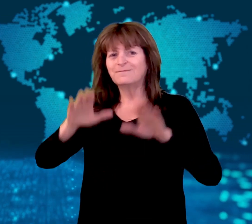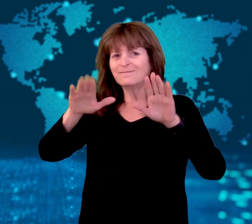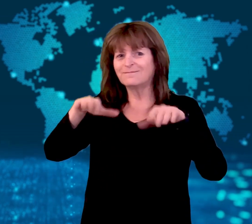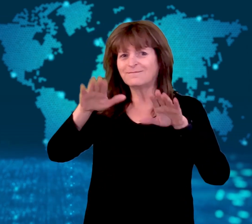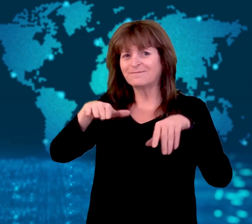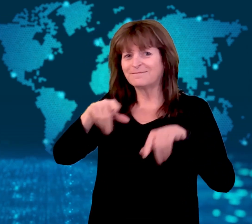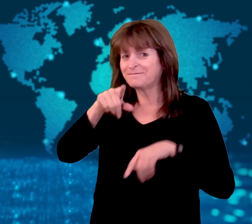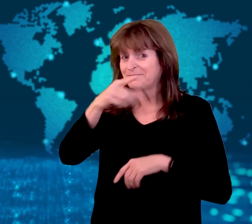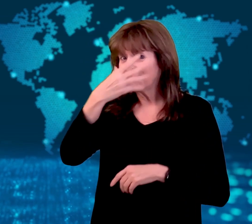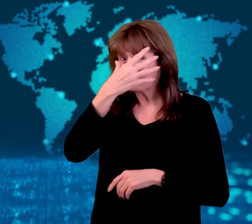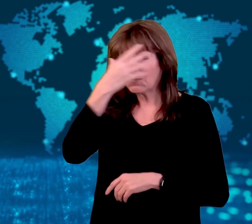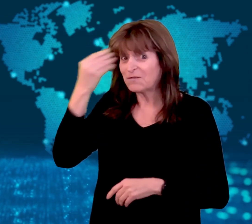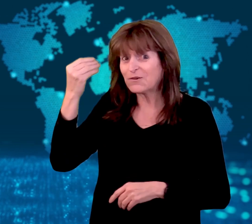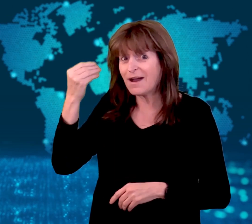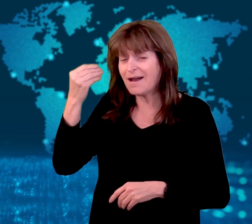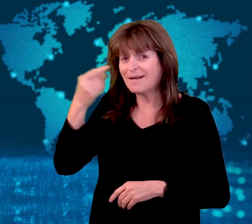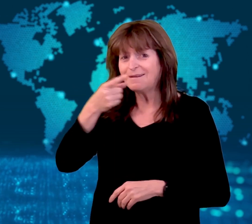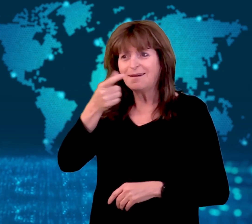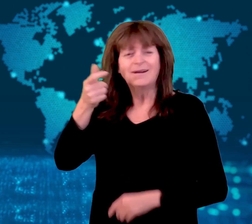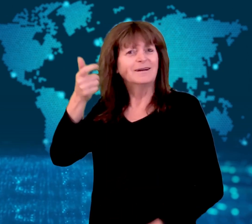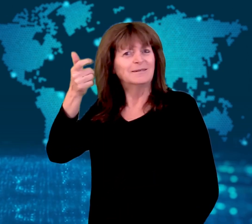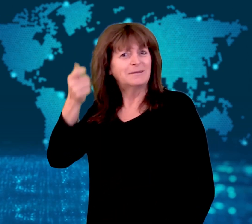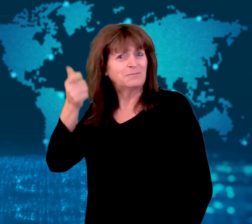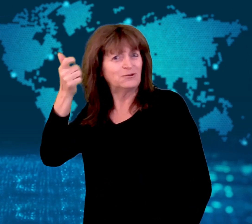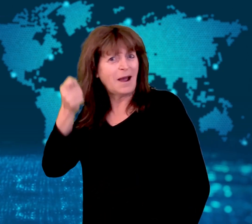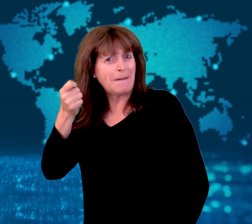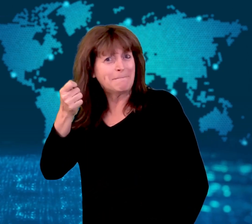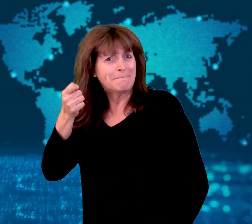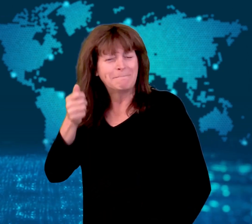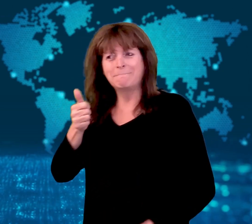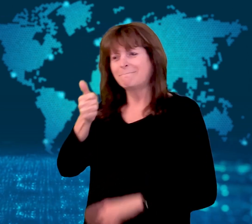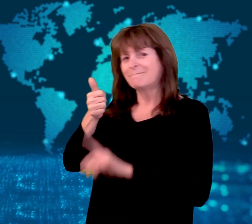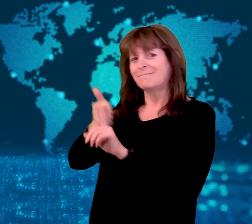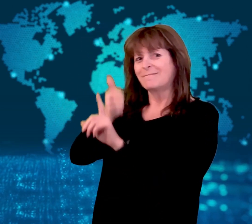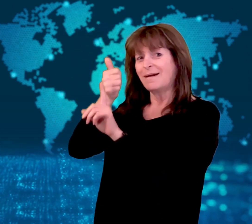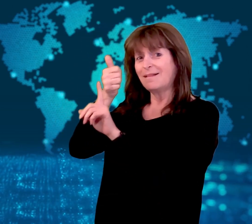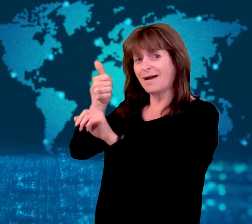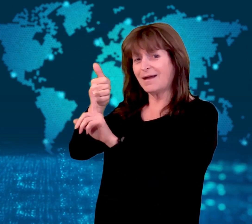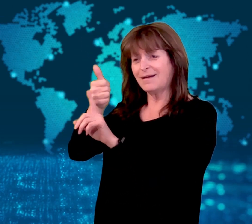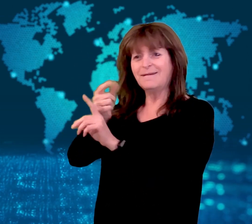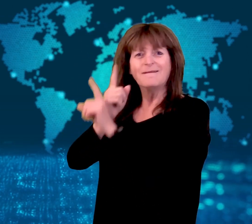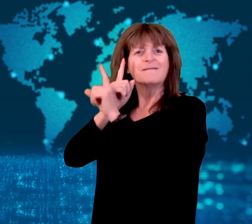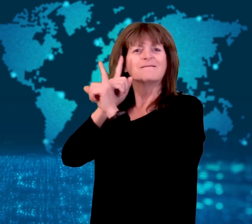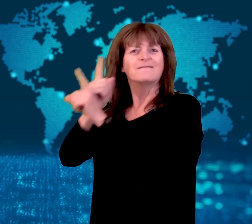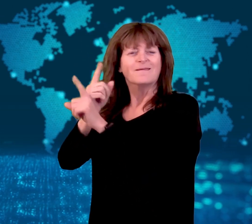Don't forget to subscribe, like,